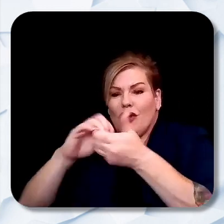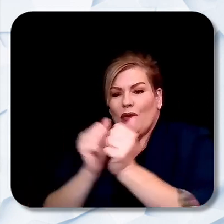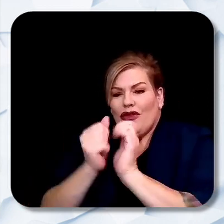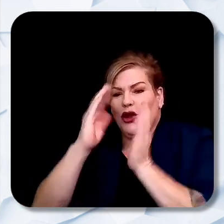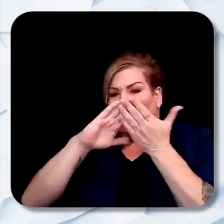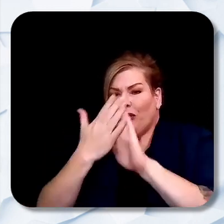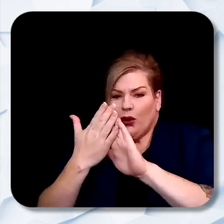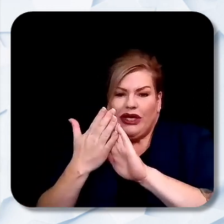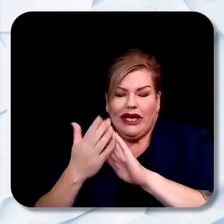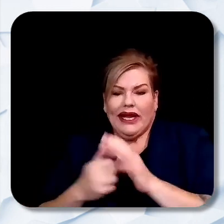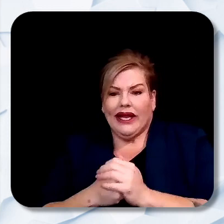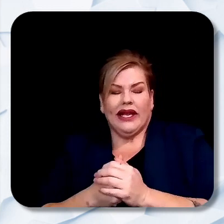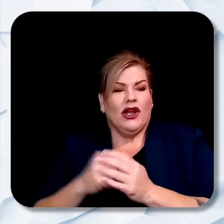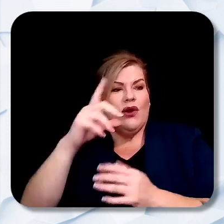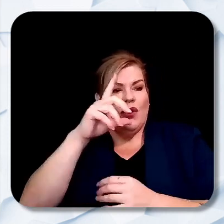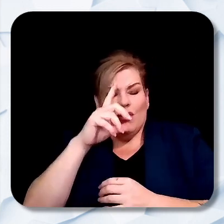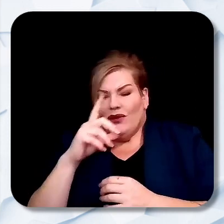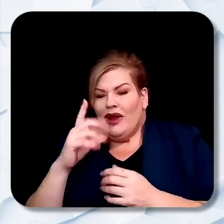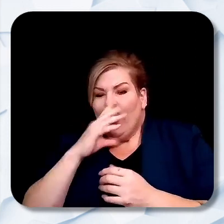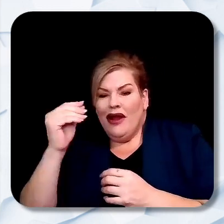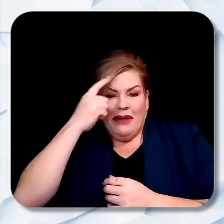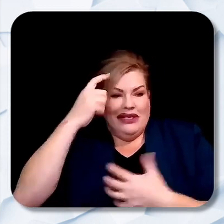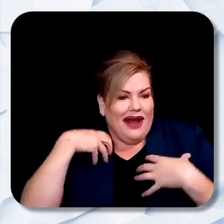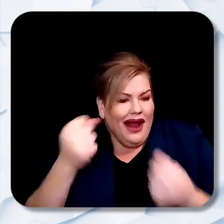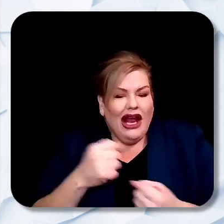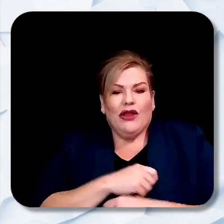around substance, use prevention around mental health, around stress management,